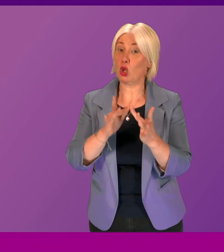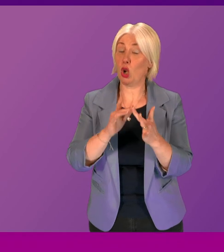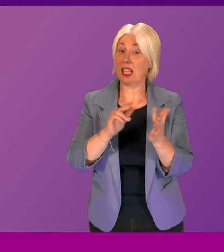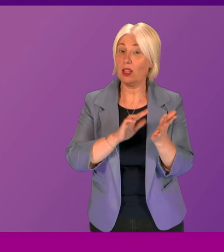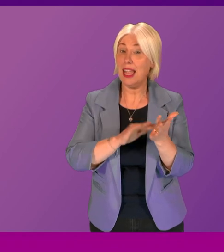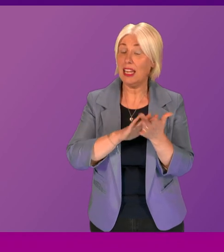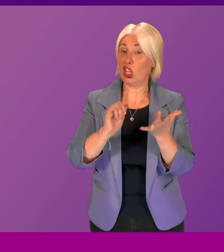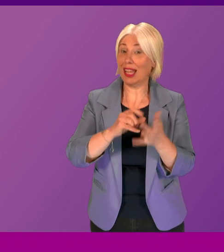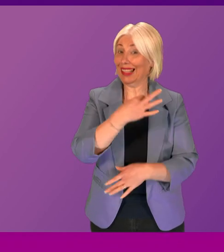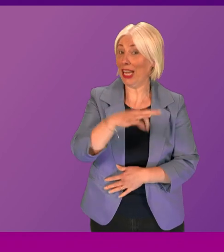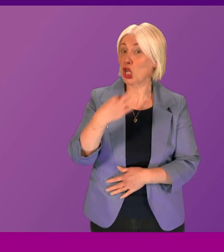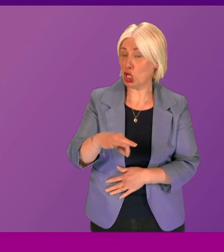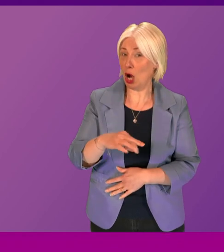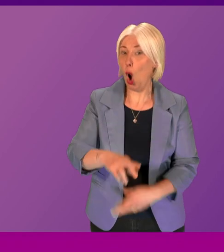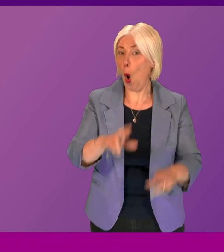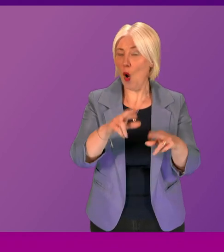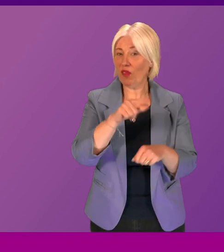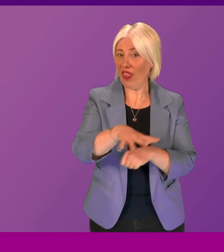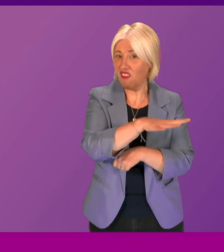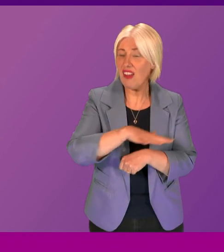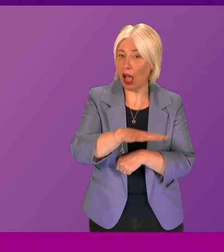there will be some progress for the particular family very soon.